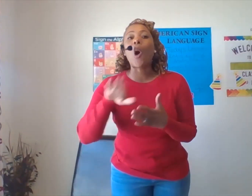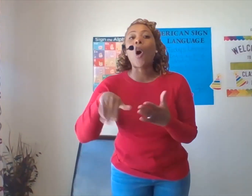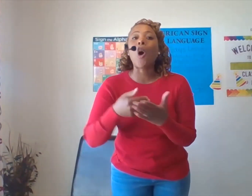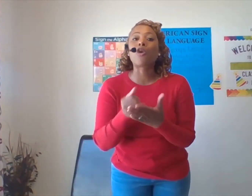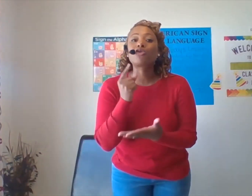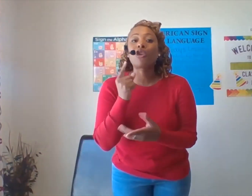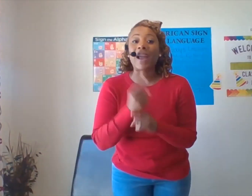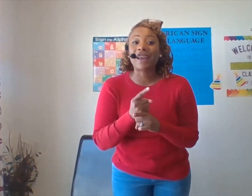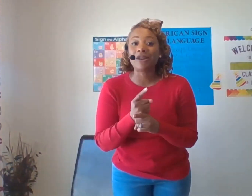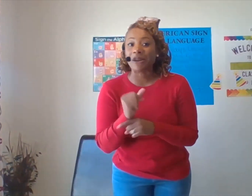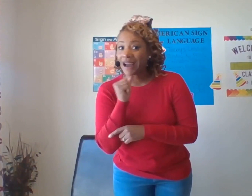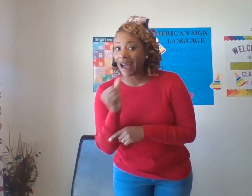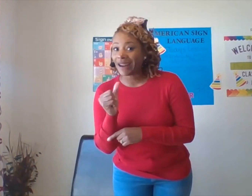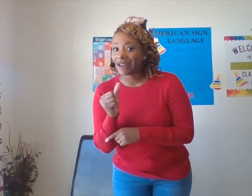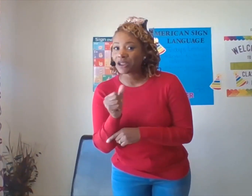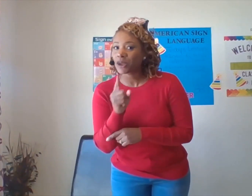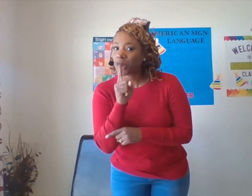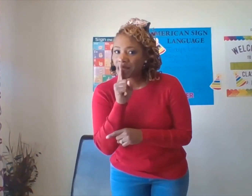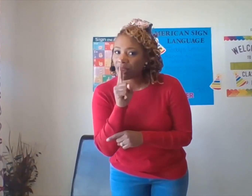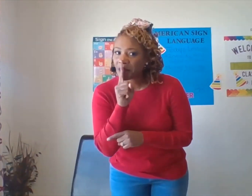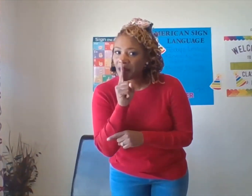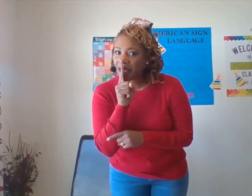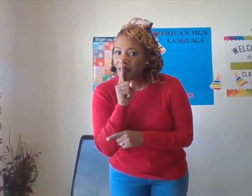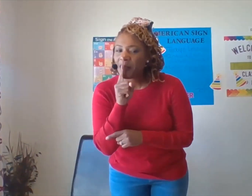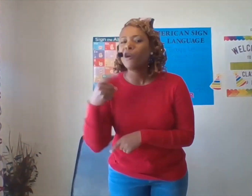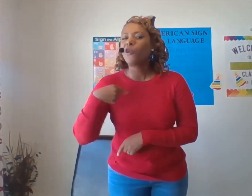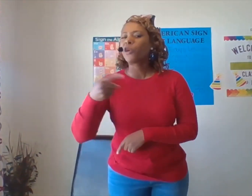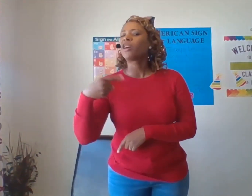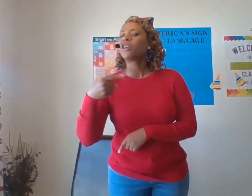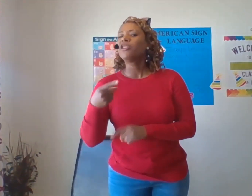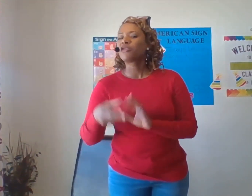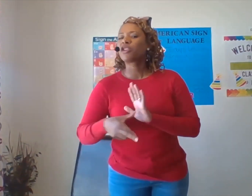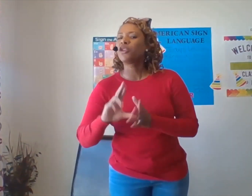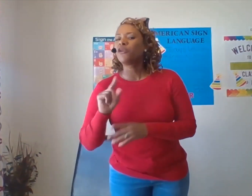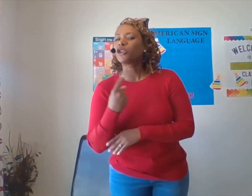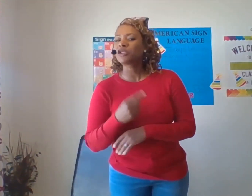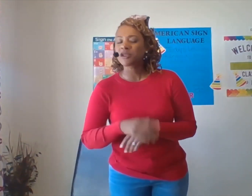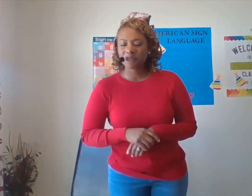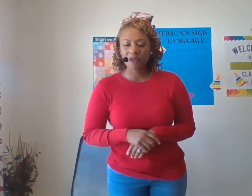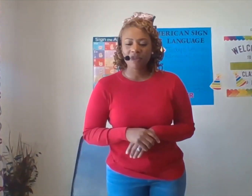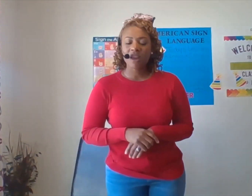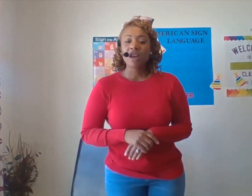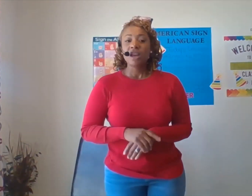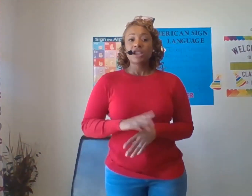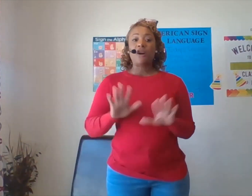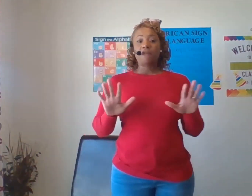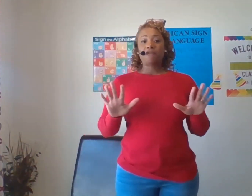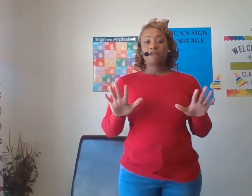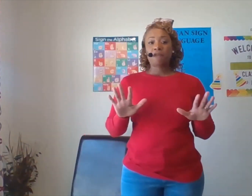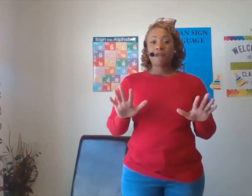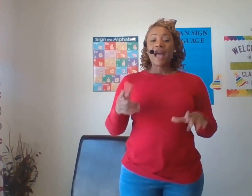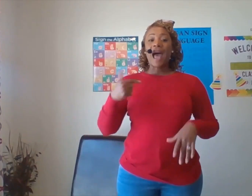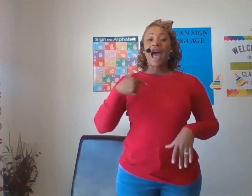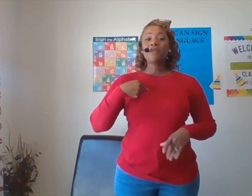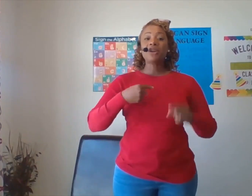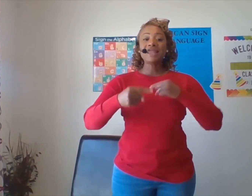alright or not so don't tell them okay we're gonna review first so I'm going to